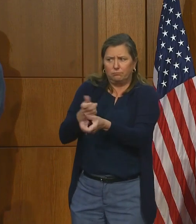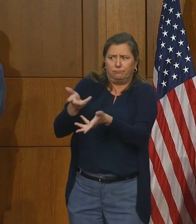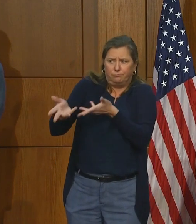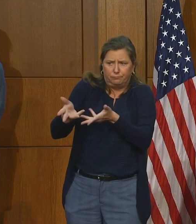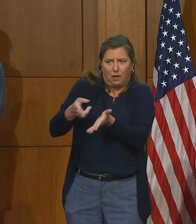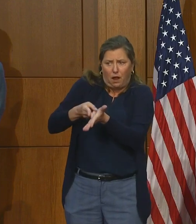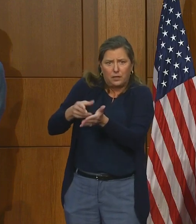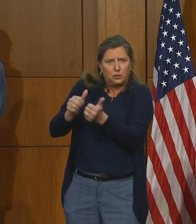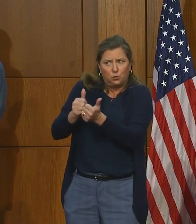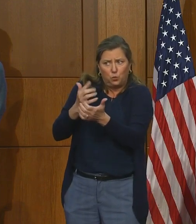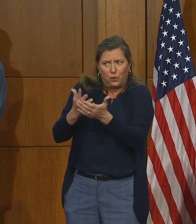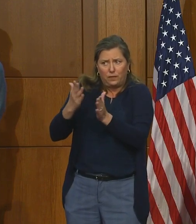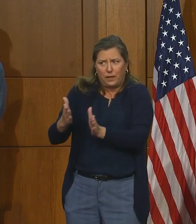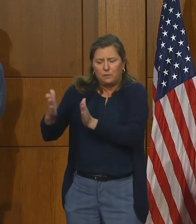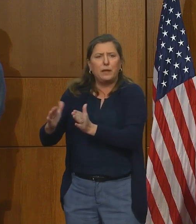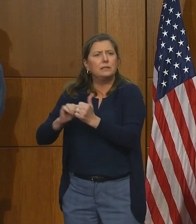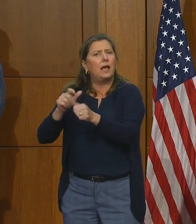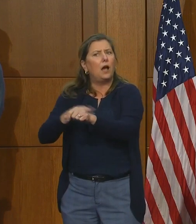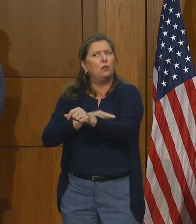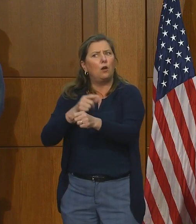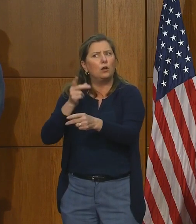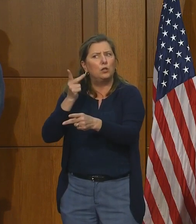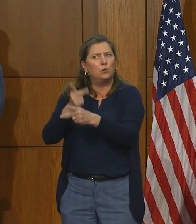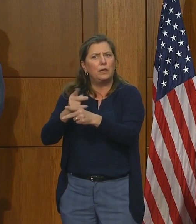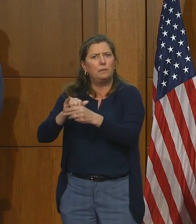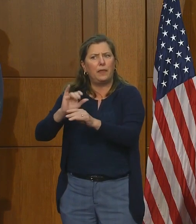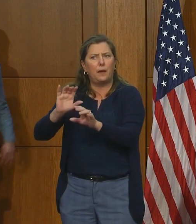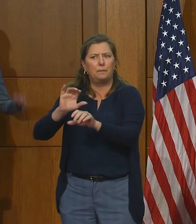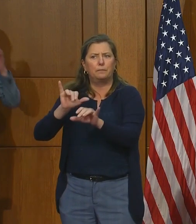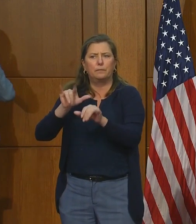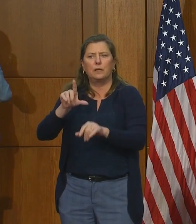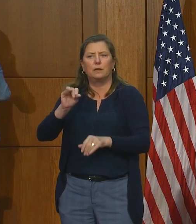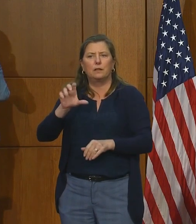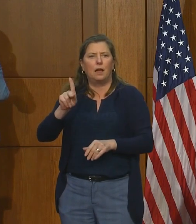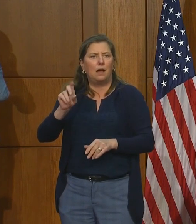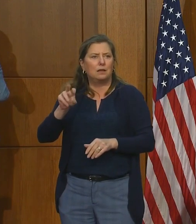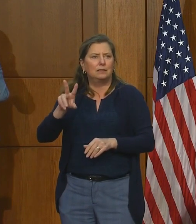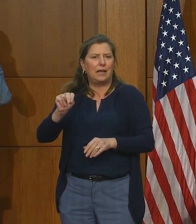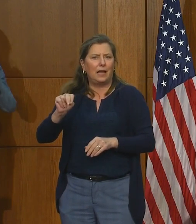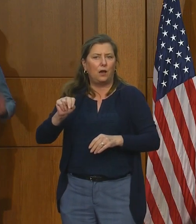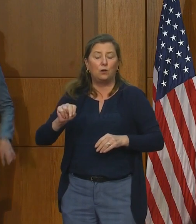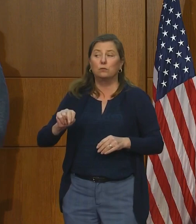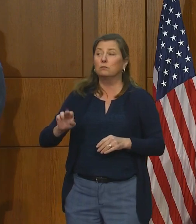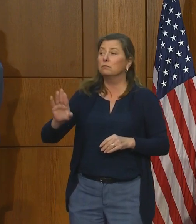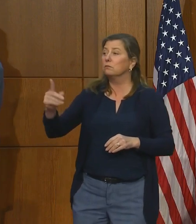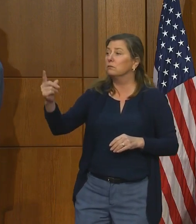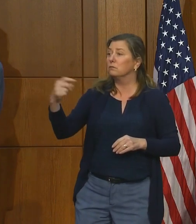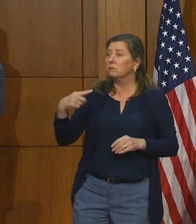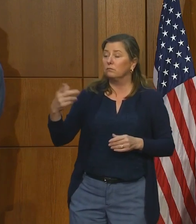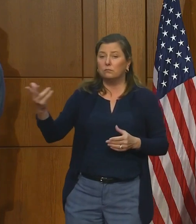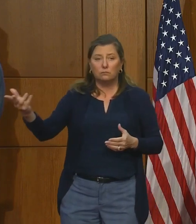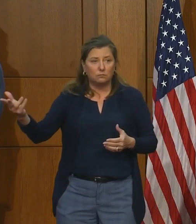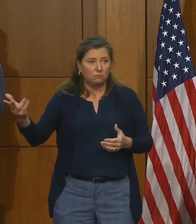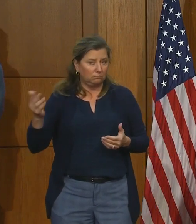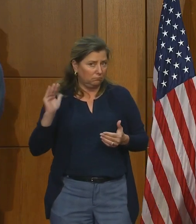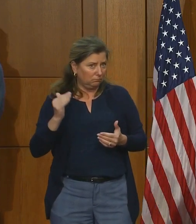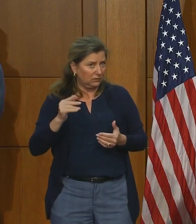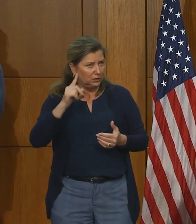WRONG IT DEAL WITH HOW ADMINISTRATORS AND COMMUNITY